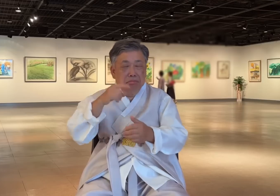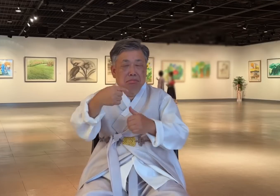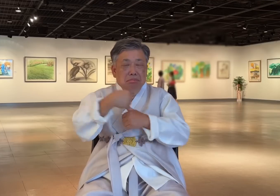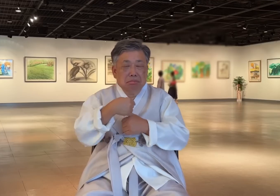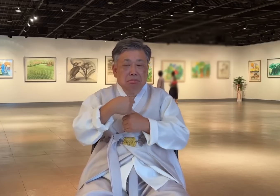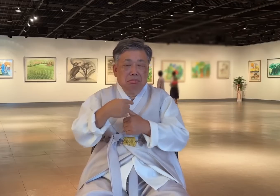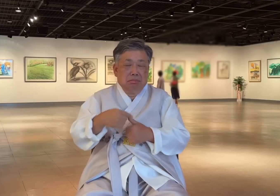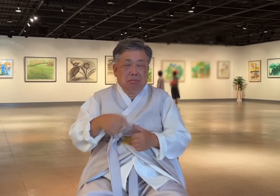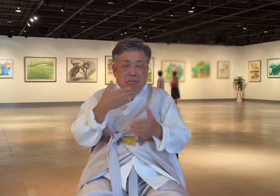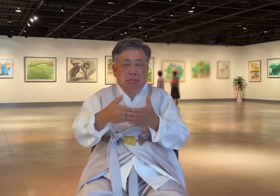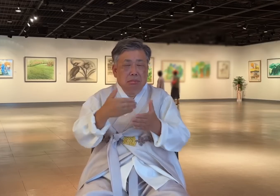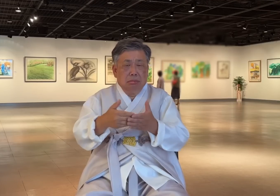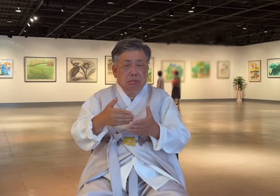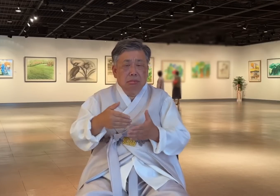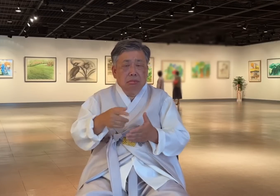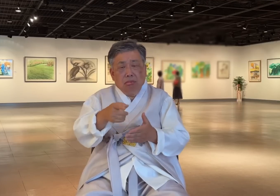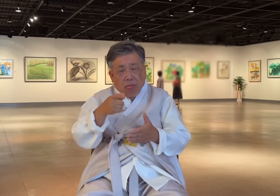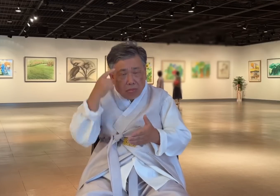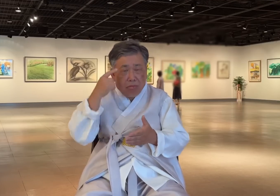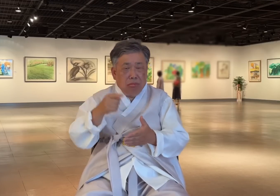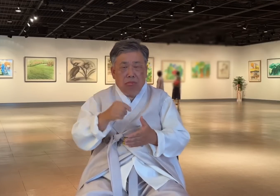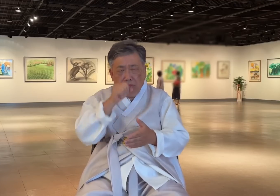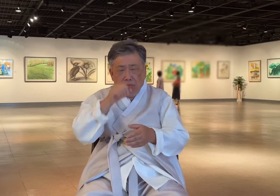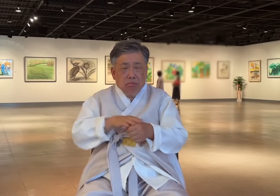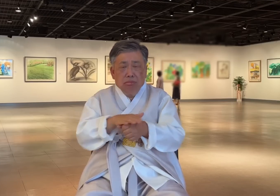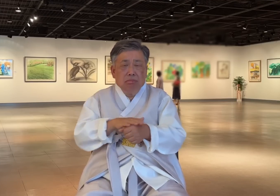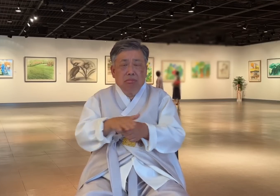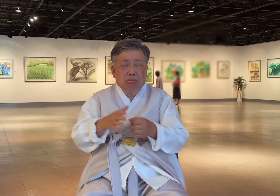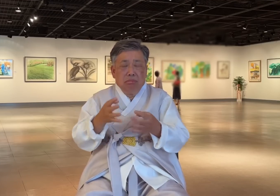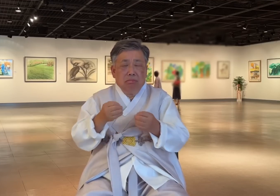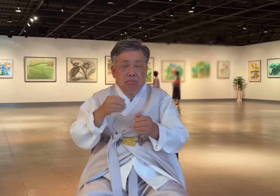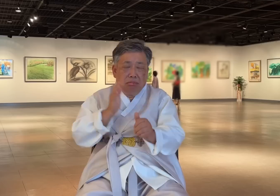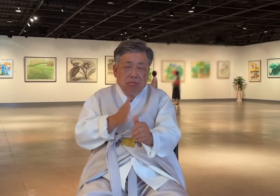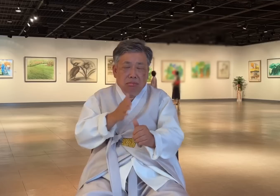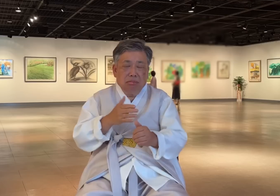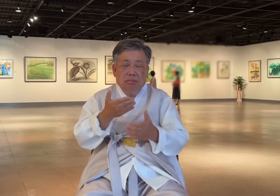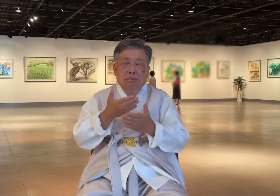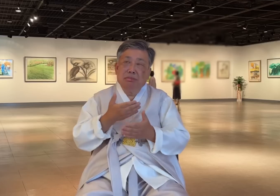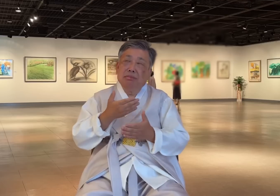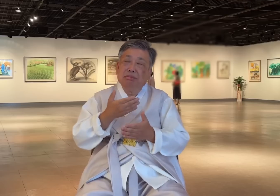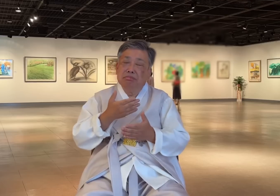she asked me if I should quit my current job and pursue painting, which I loved.